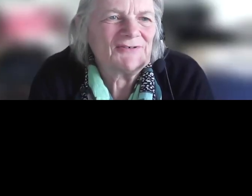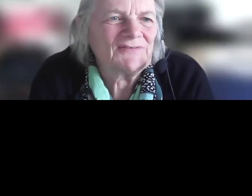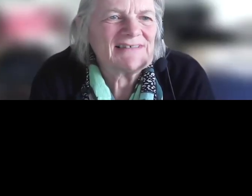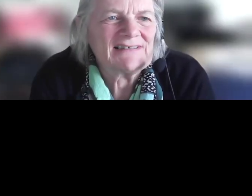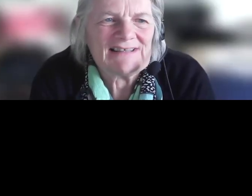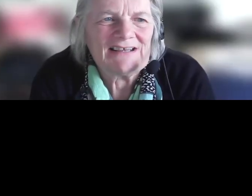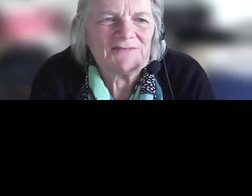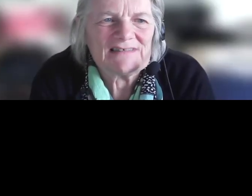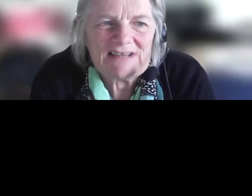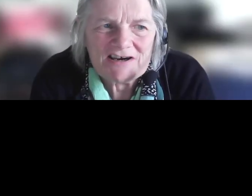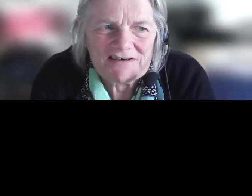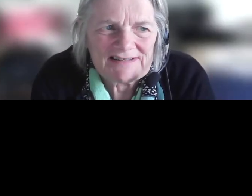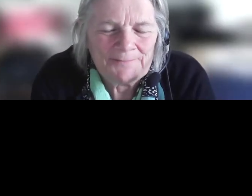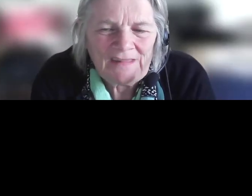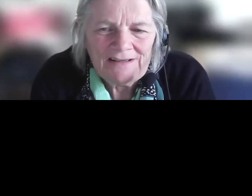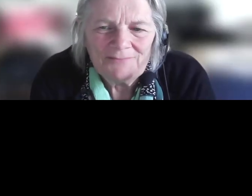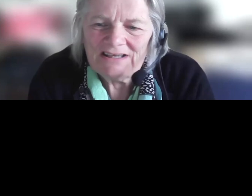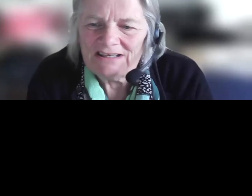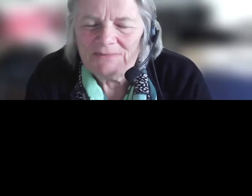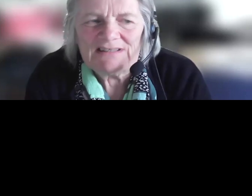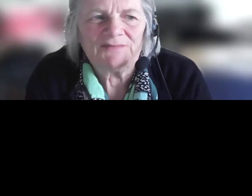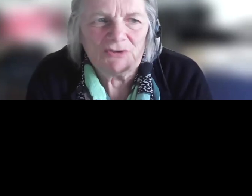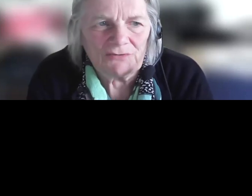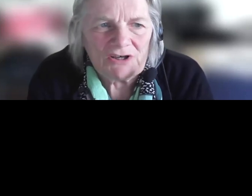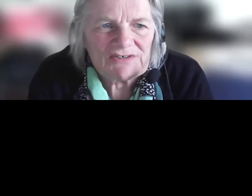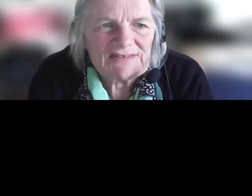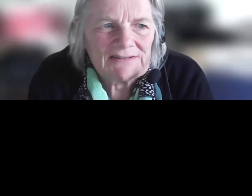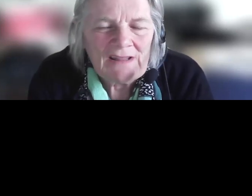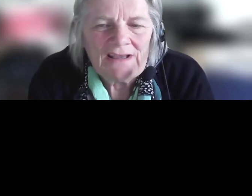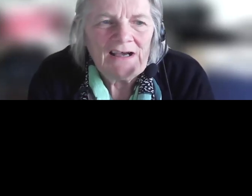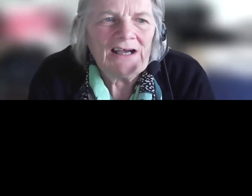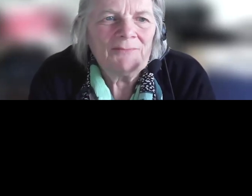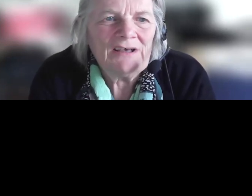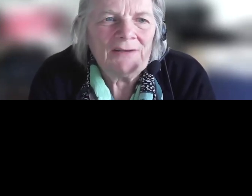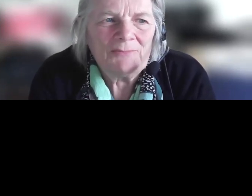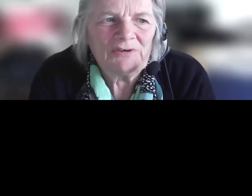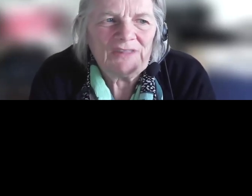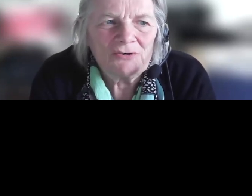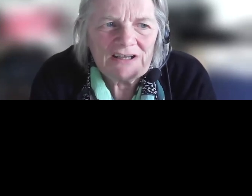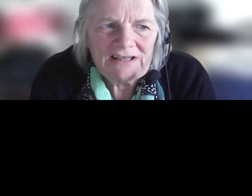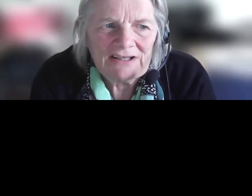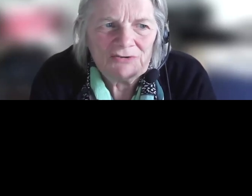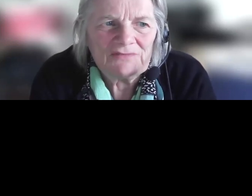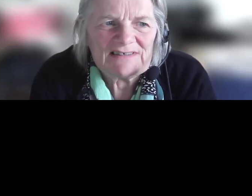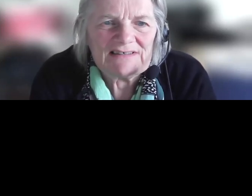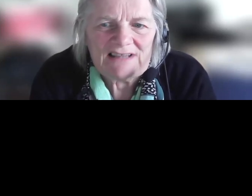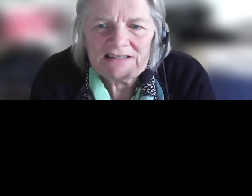Universal Design for Stairs. my name is Fionnuala Rogerson I'm a member of the RIAI Universal Design